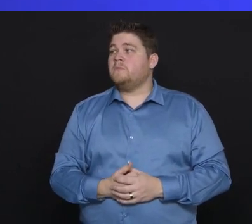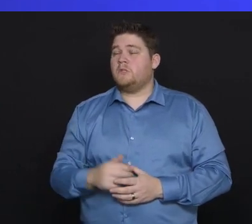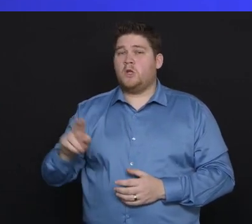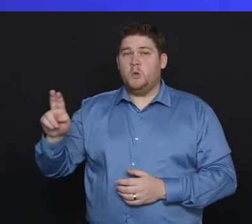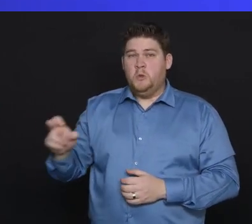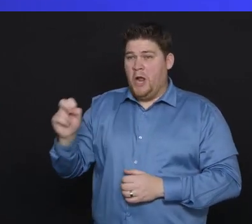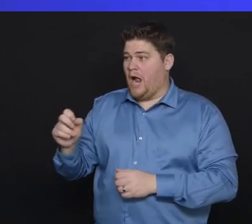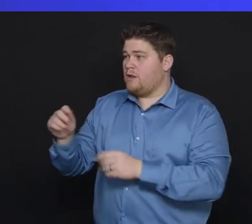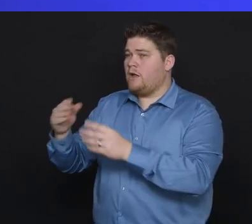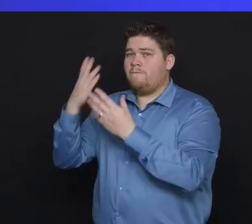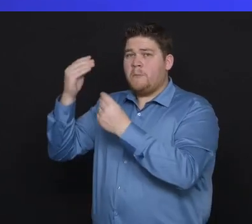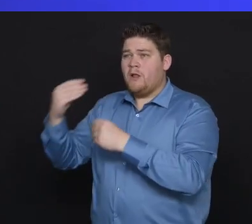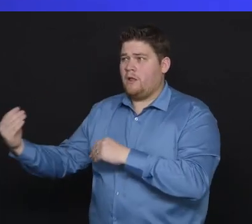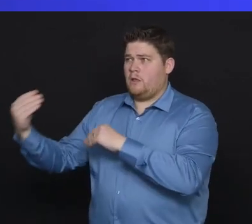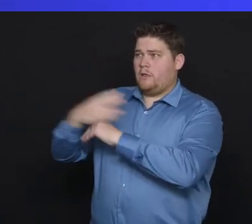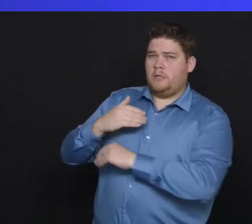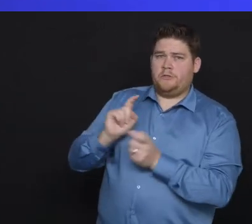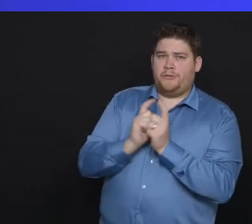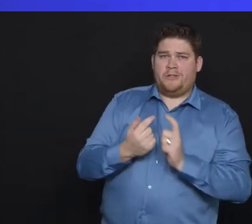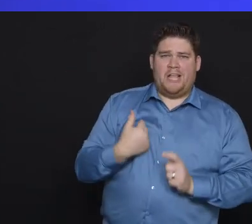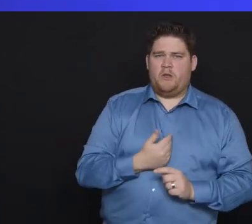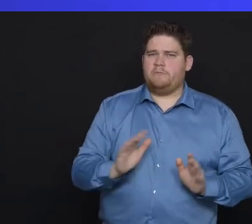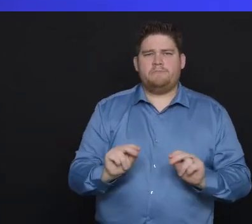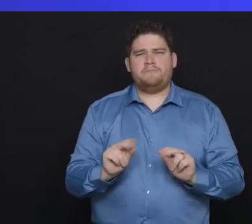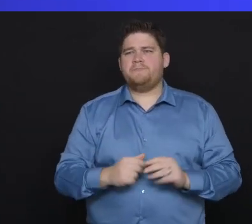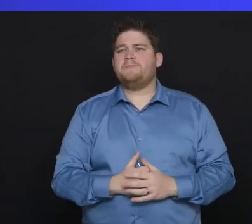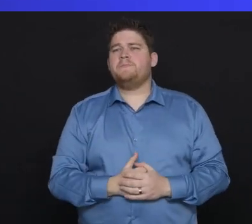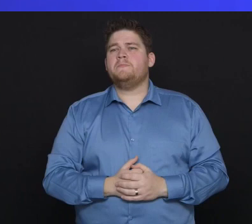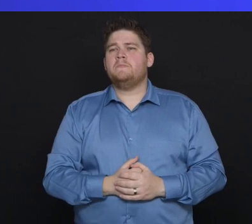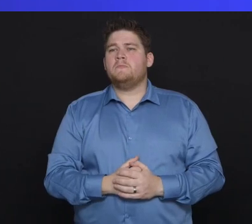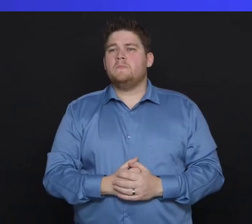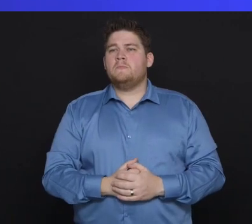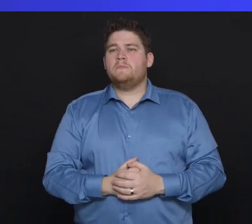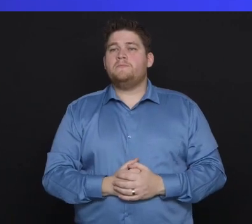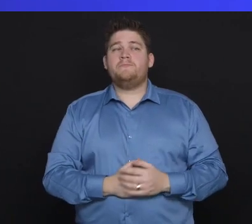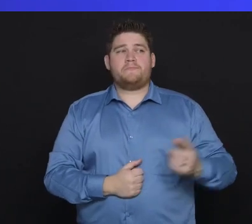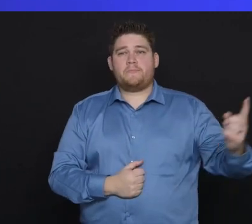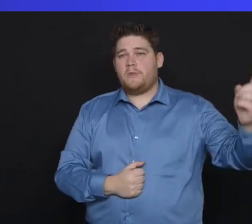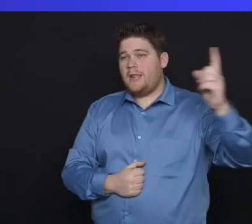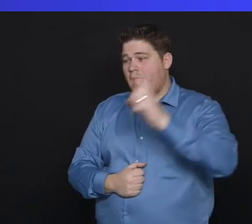I'm just wondering if the measures are enough or if we will see further restrictions may be restricting travel?